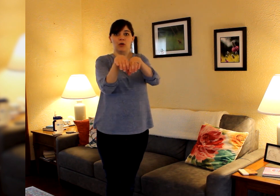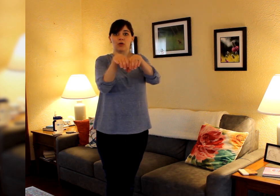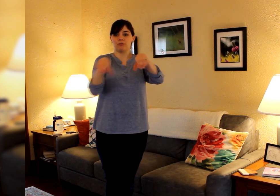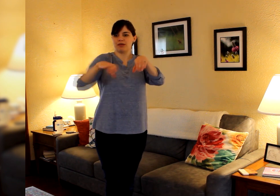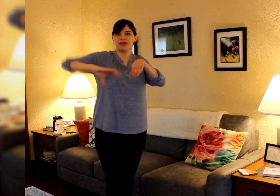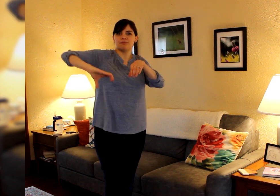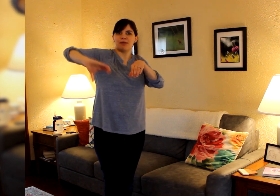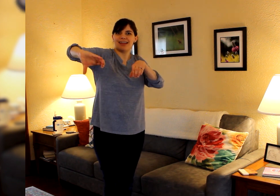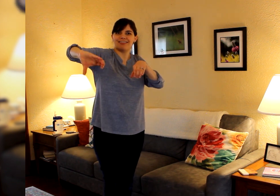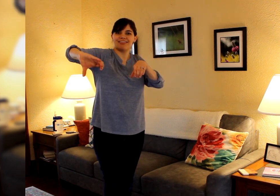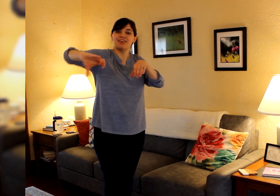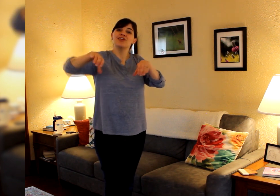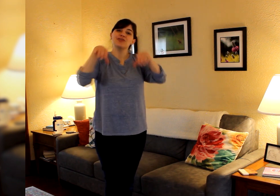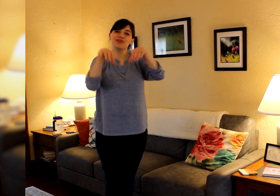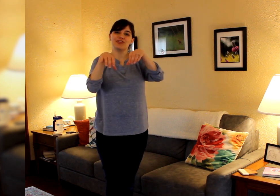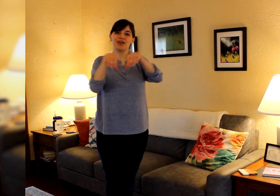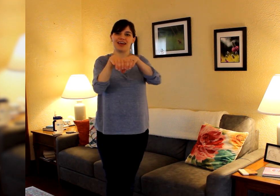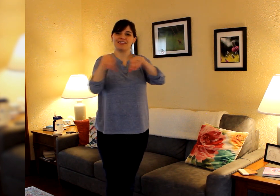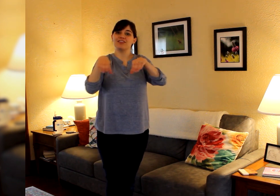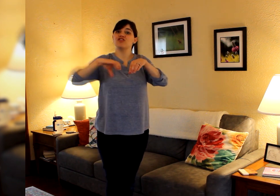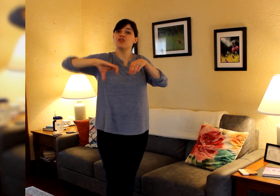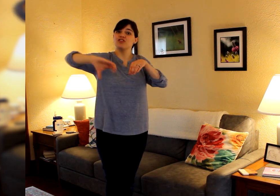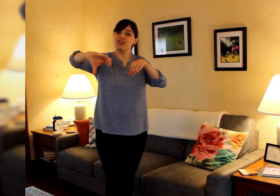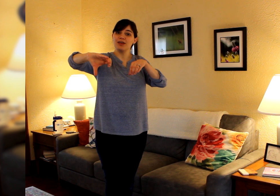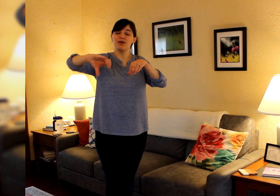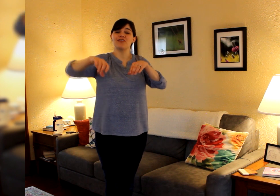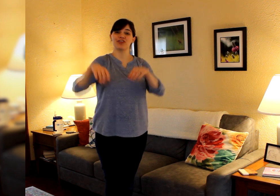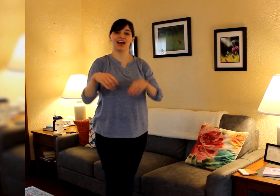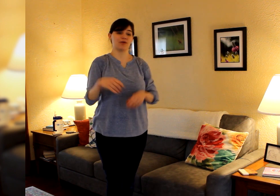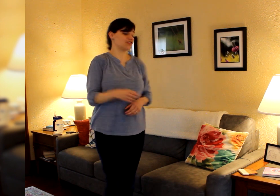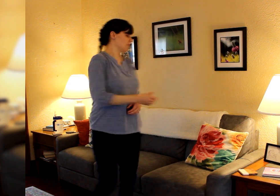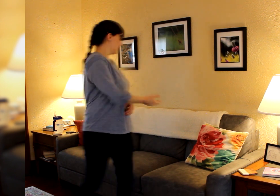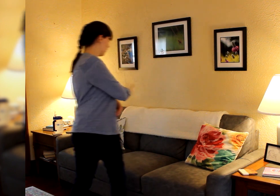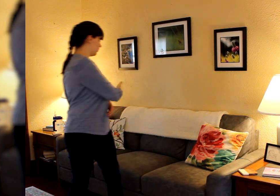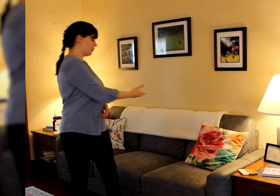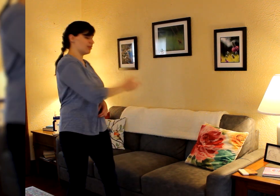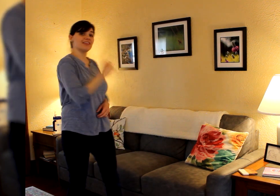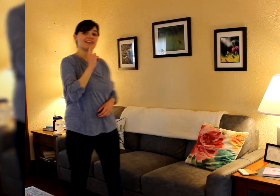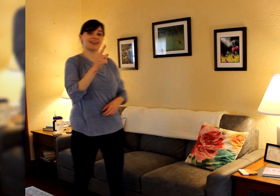or maybe it bends. You use your hands to show the shape of your couch. So, this is